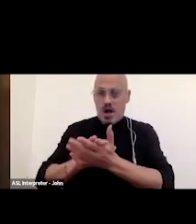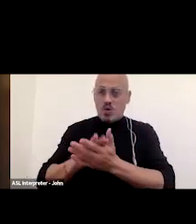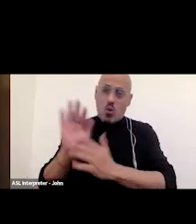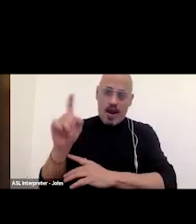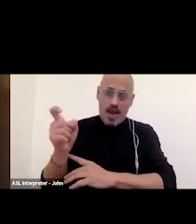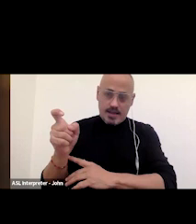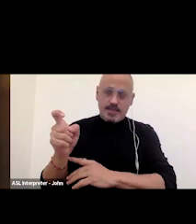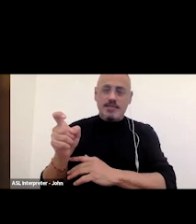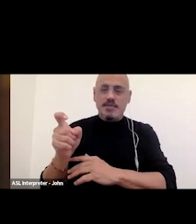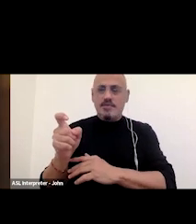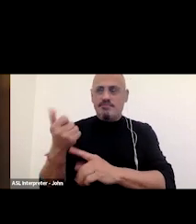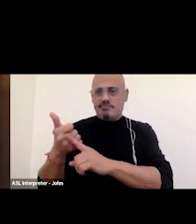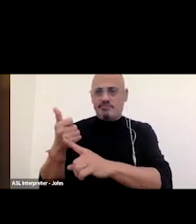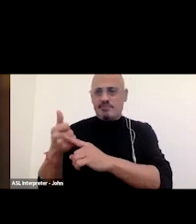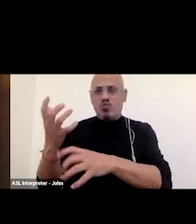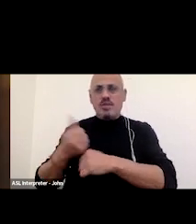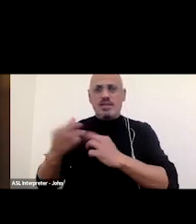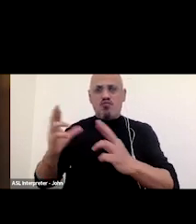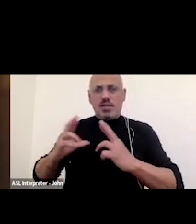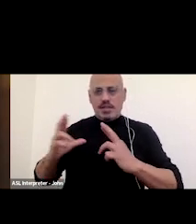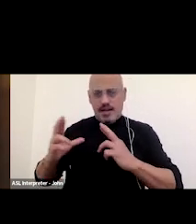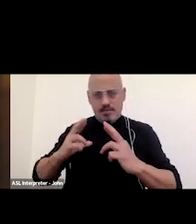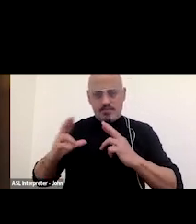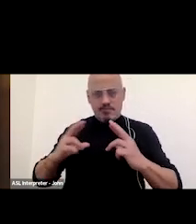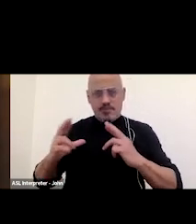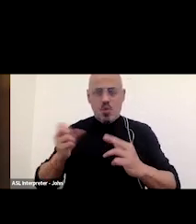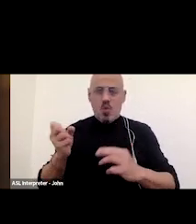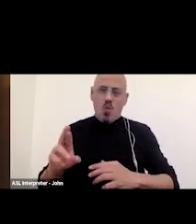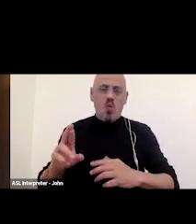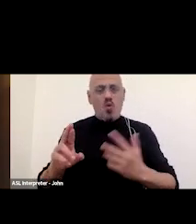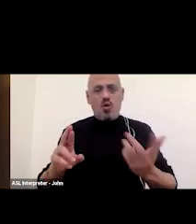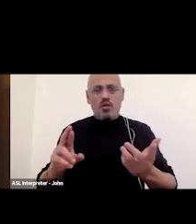be receiving retirement or disability benefits from SSA,